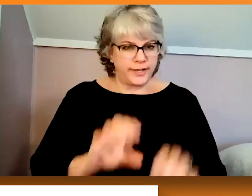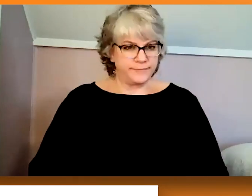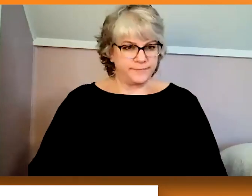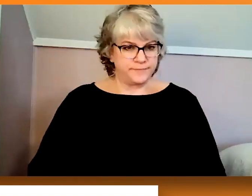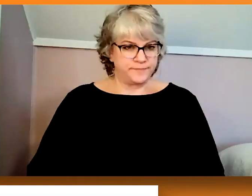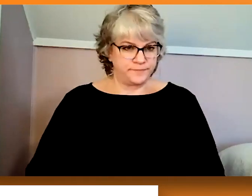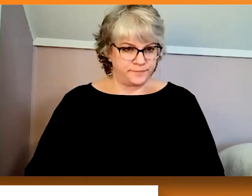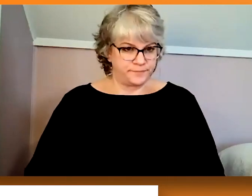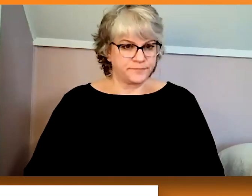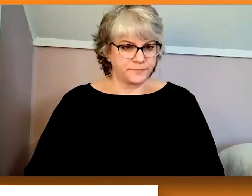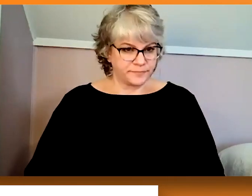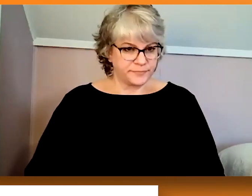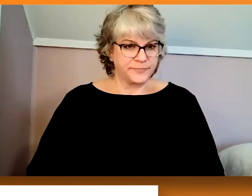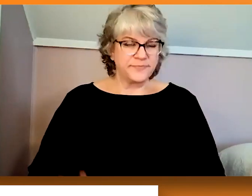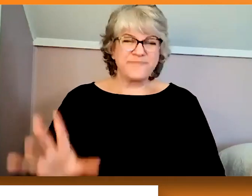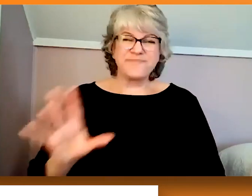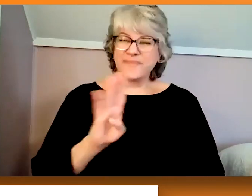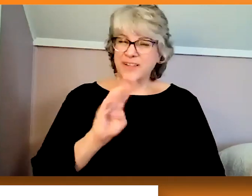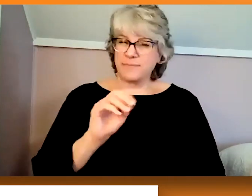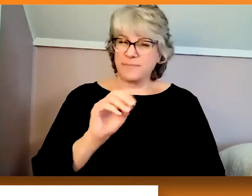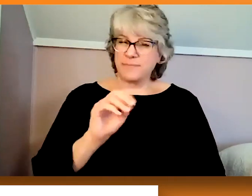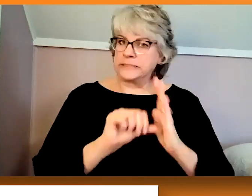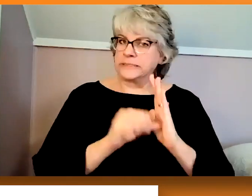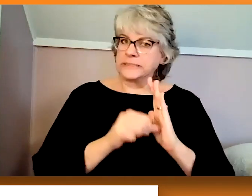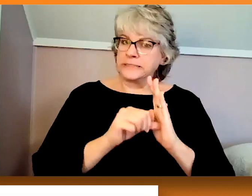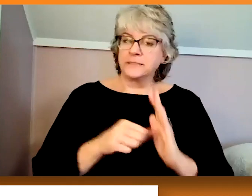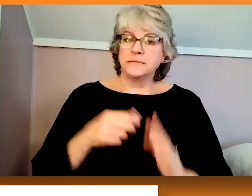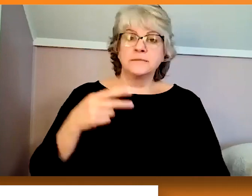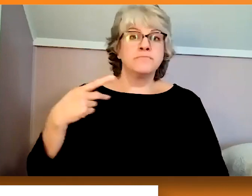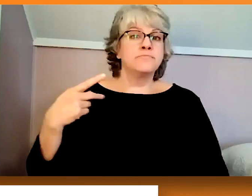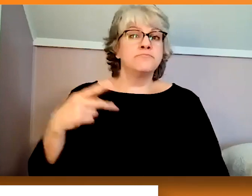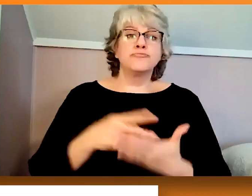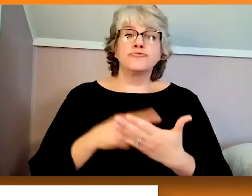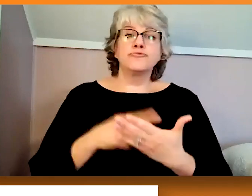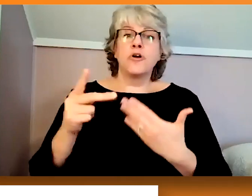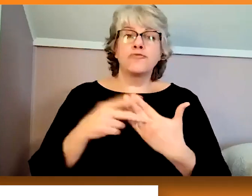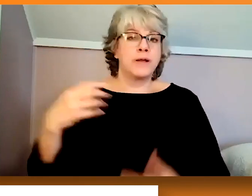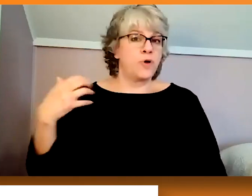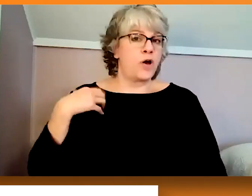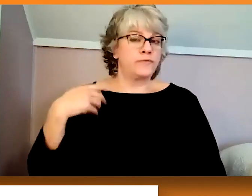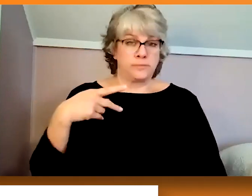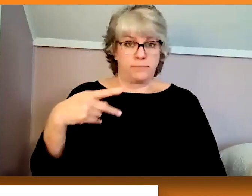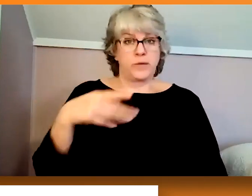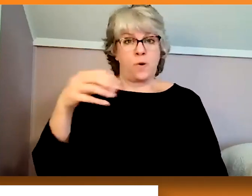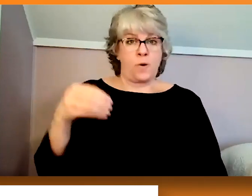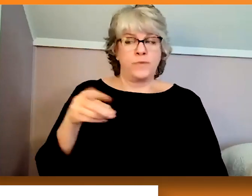and he emphasized that program officers want to have a portfolio of successful researchers.